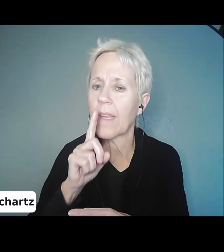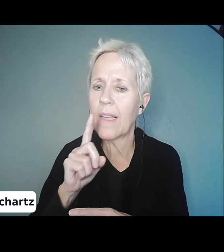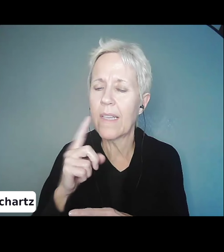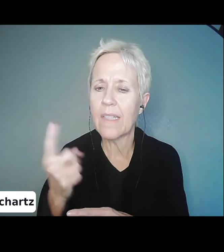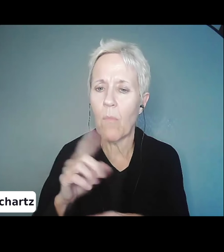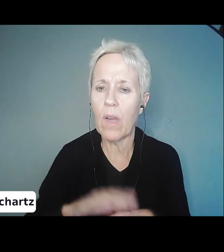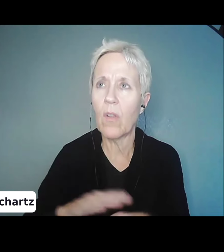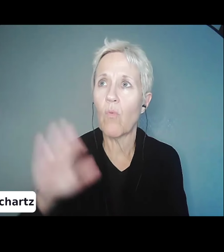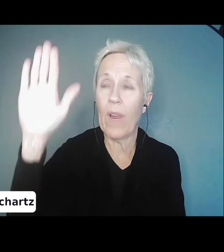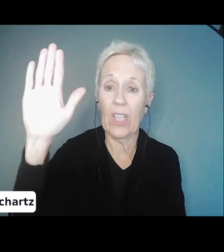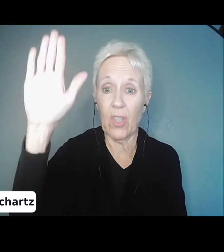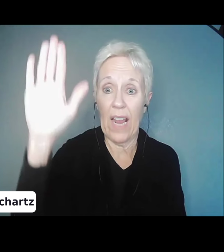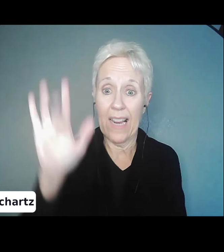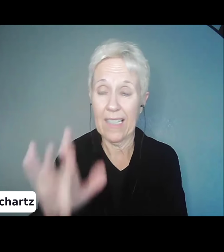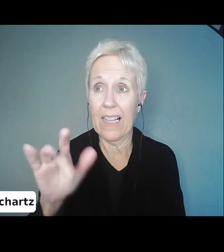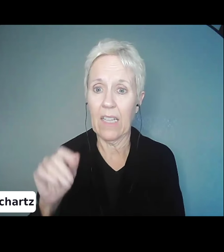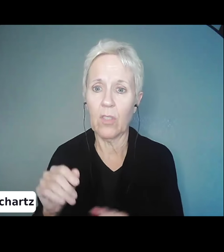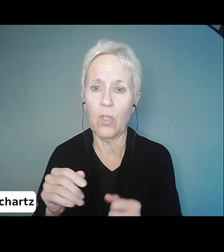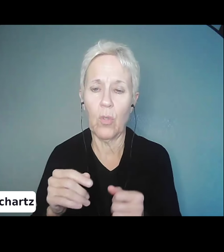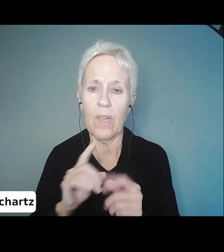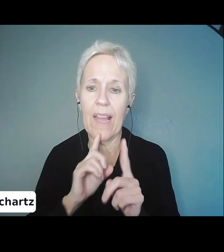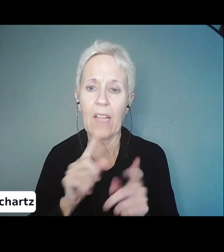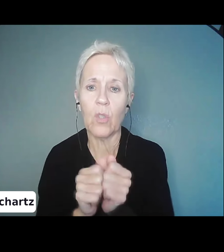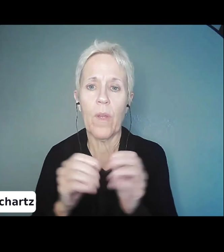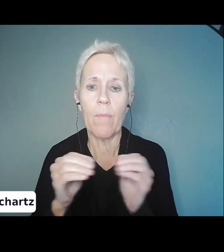Noelle: Oh zombie dies.